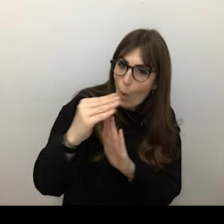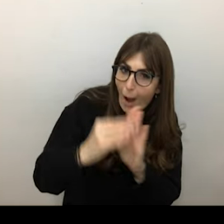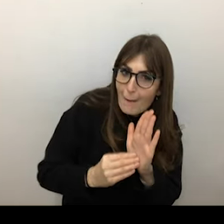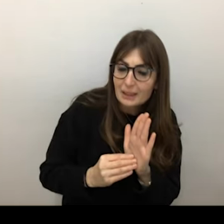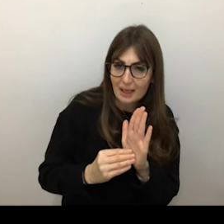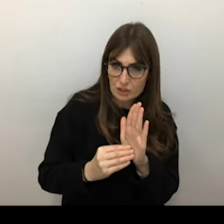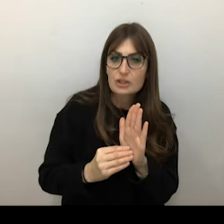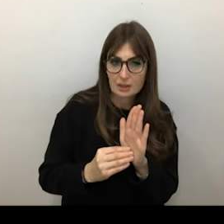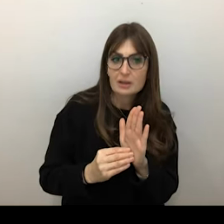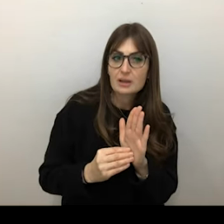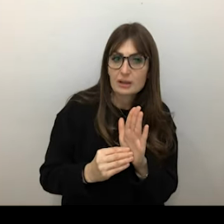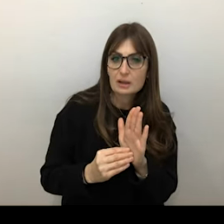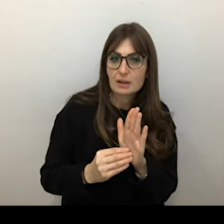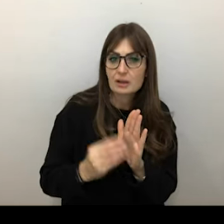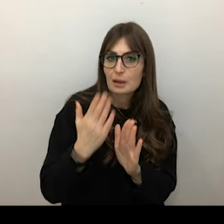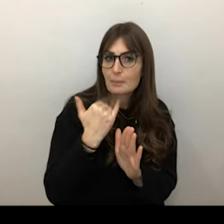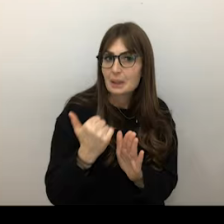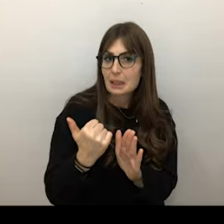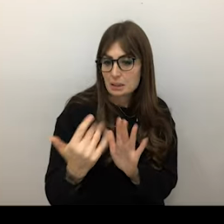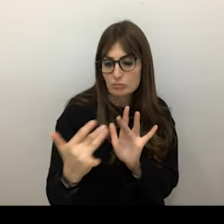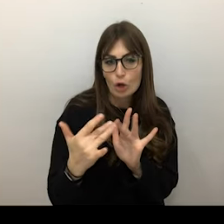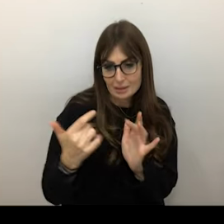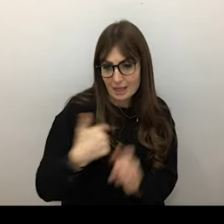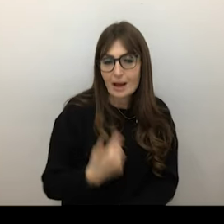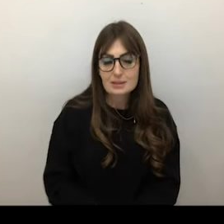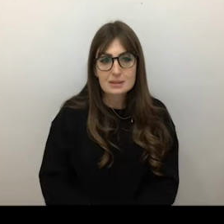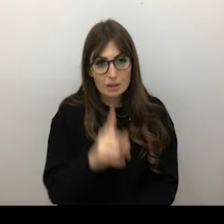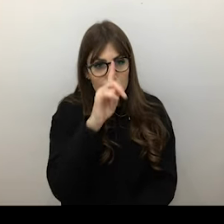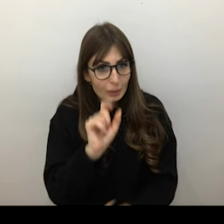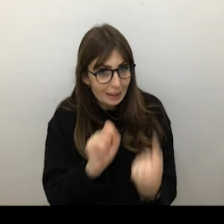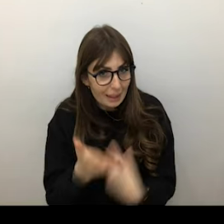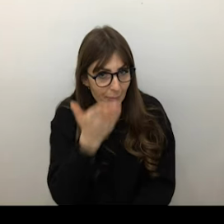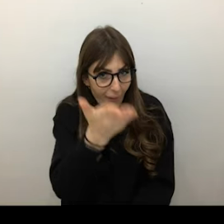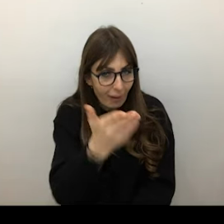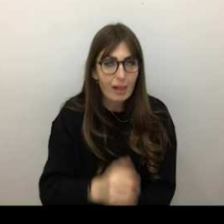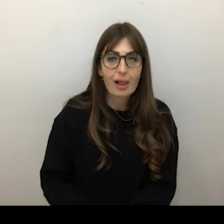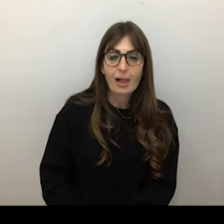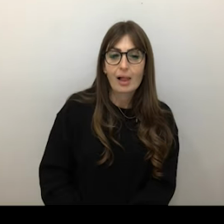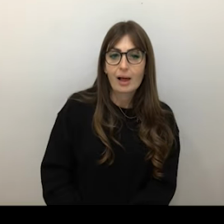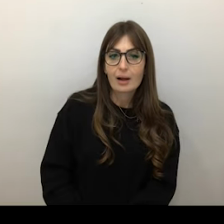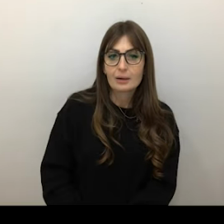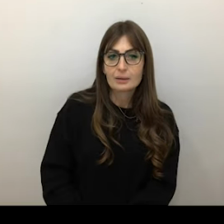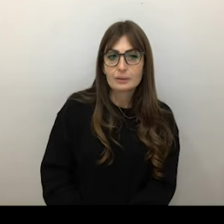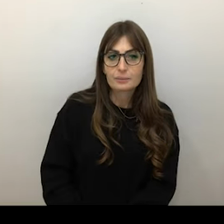application content, please do get in touch. You can email us on that Creative Futures Fund email